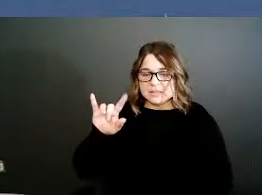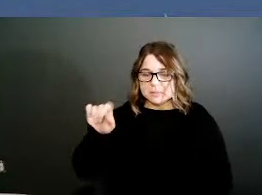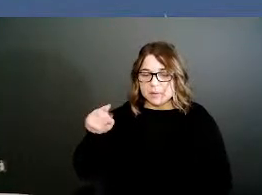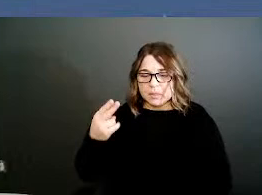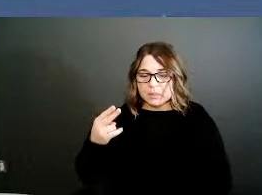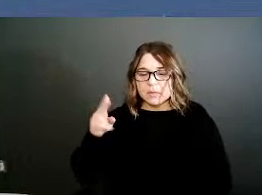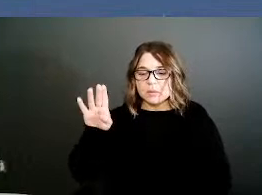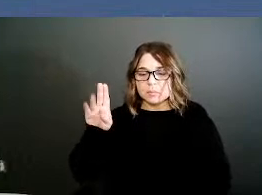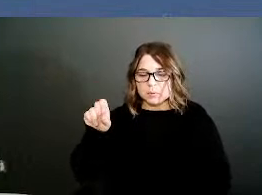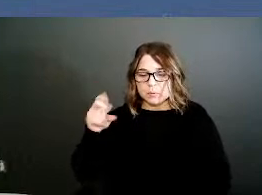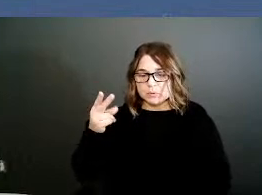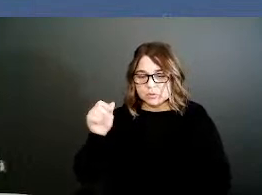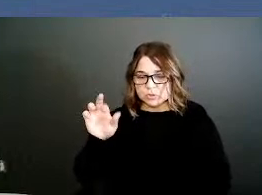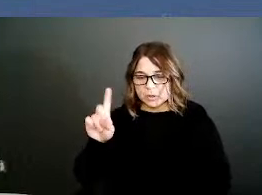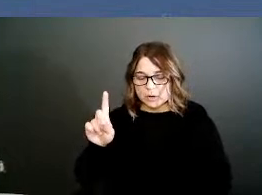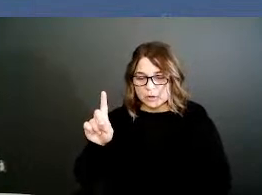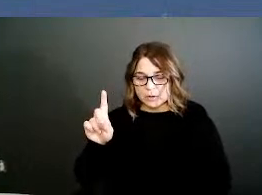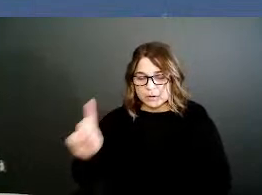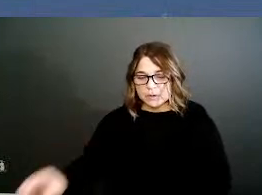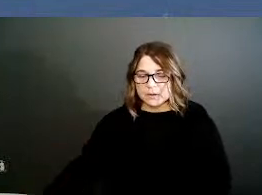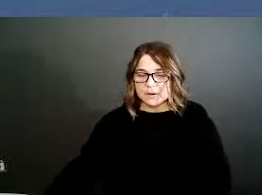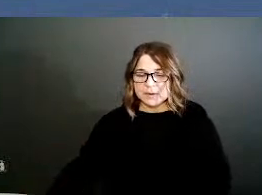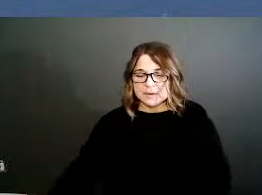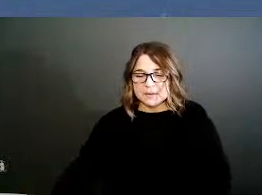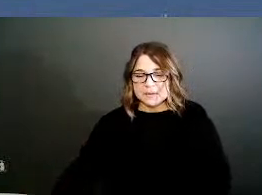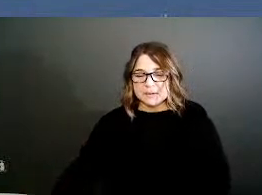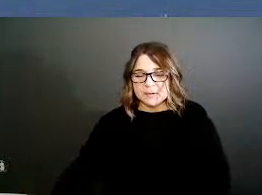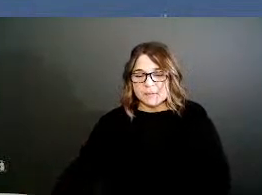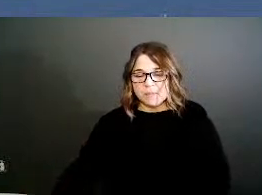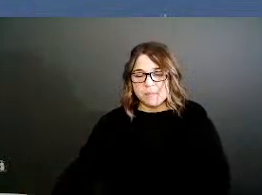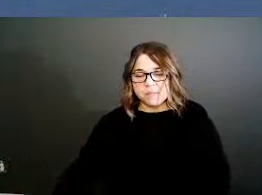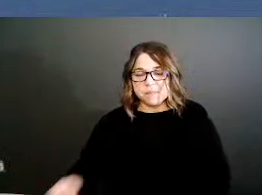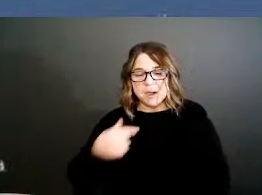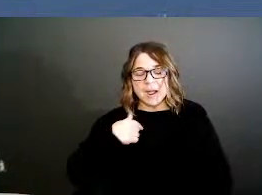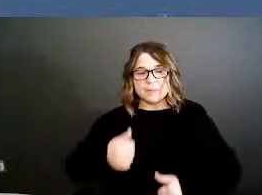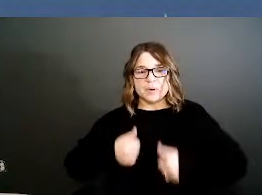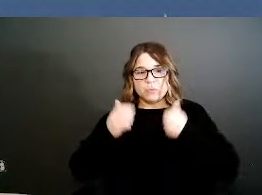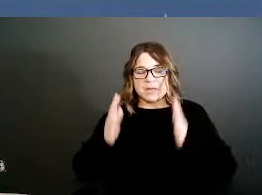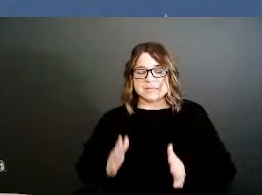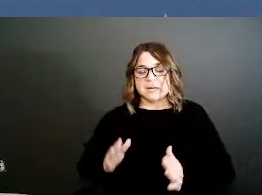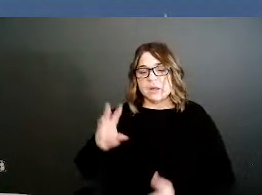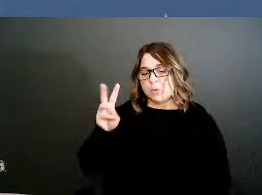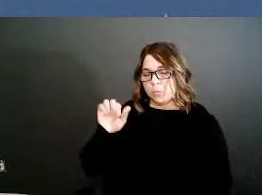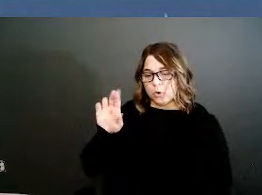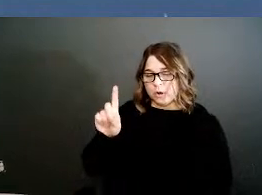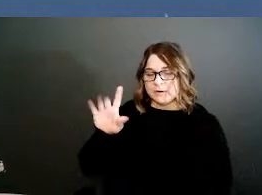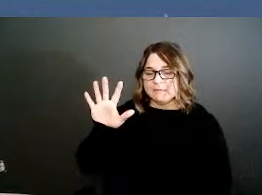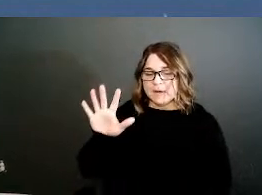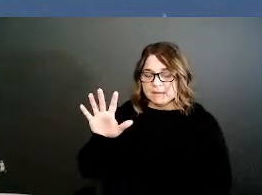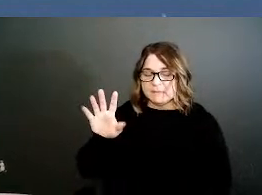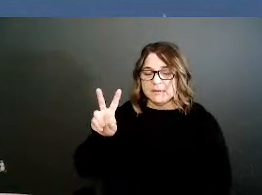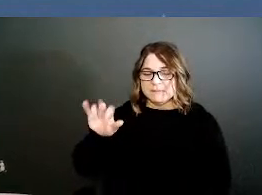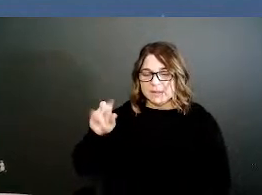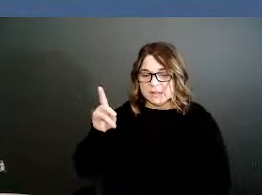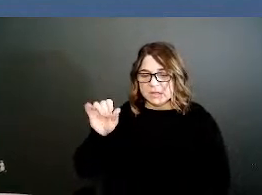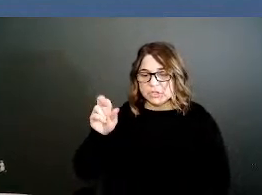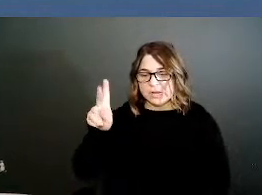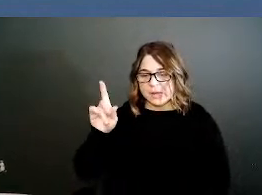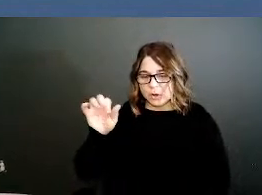CHARRED AND I'M A RESIDENT OF WARD 5. [ OVERLAPPING CONVERSATION ] HELLO, MY NAME IS ELIZABETH BEAU DISCUSSING